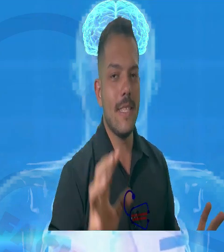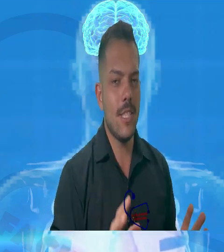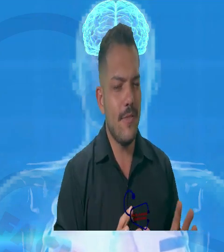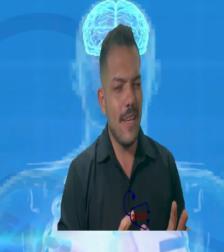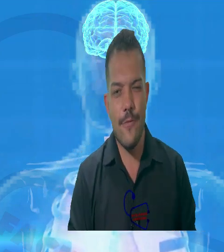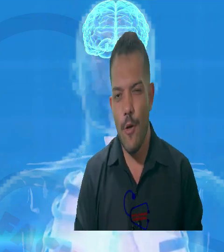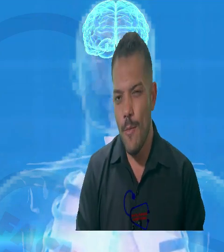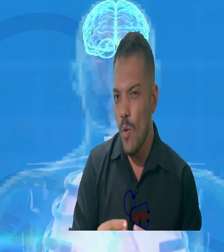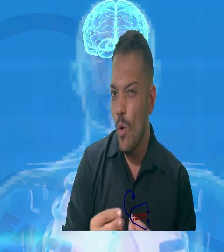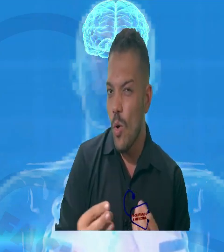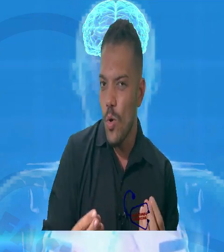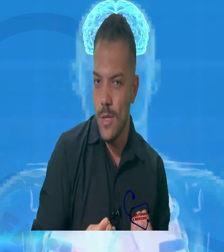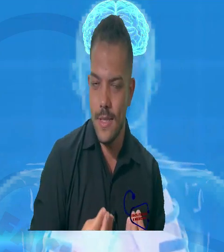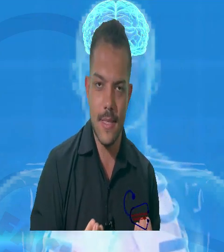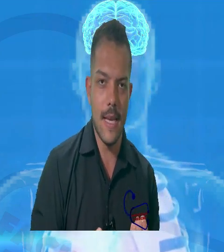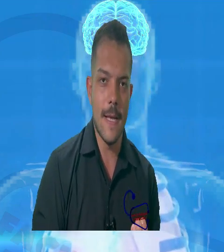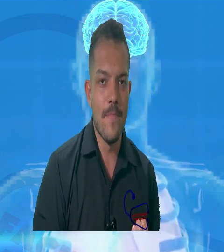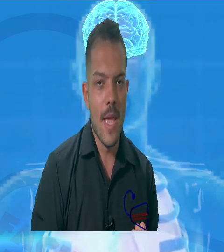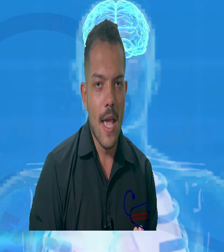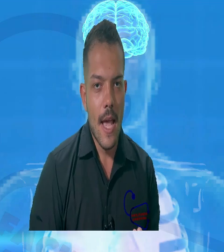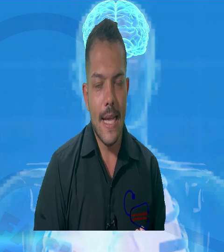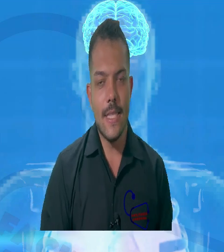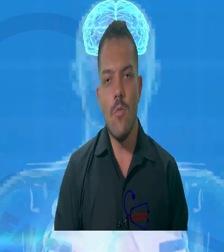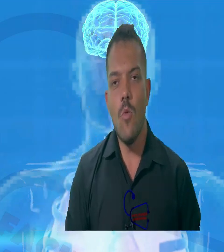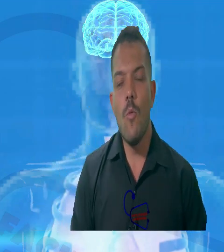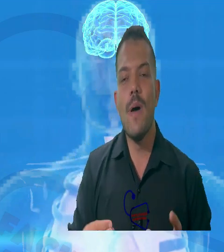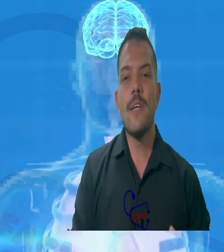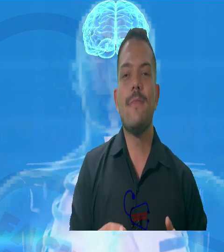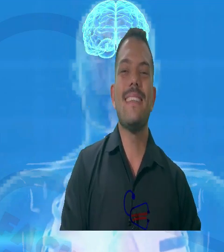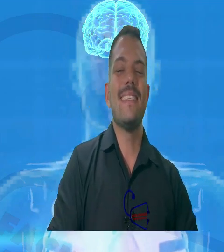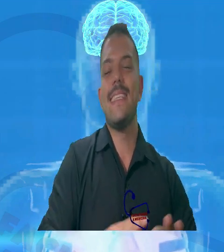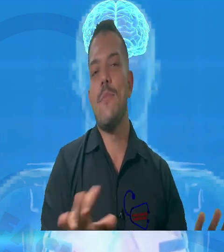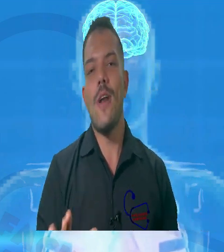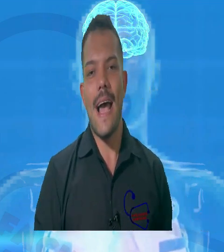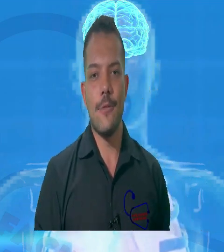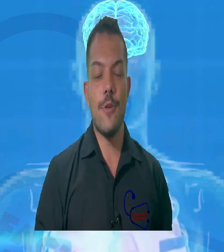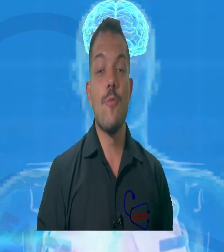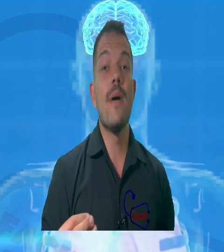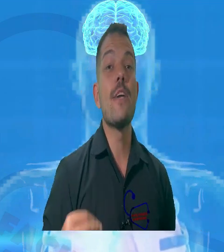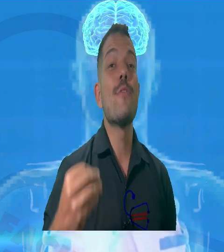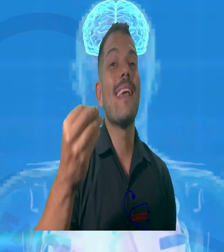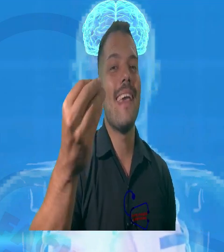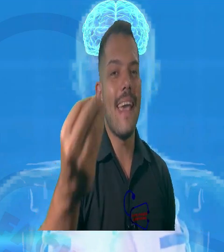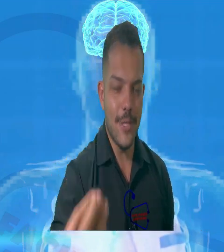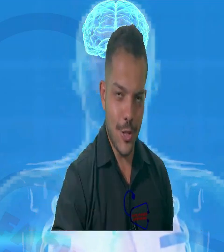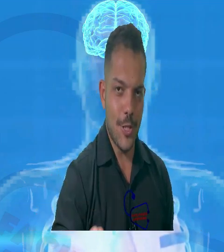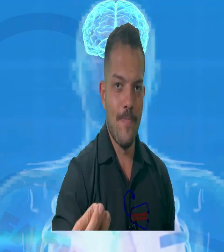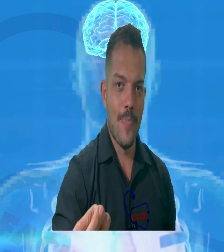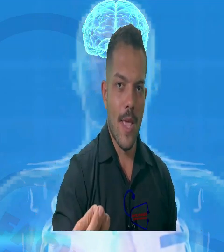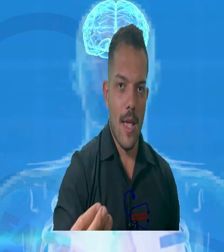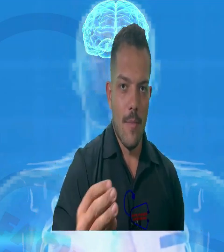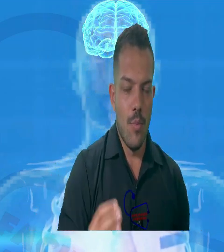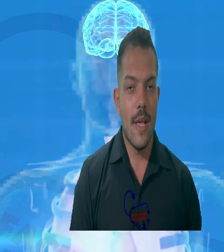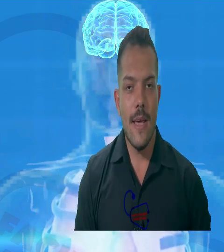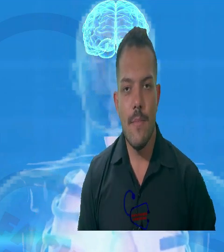we see that crusts form there, so the bath has Why should it take a long time and a hot bath? Because